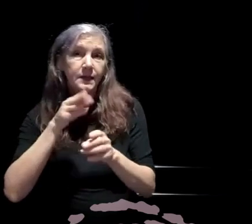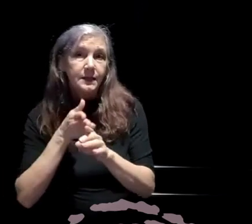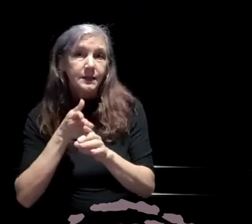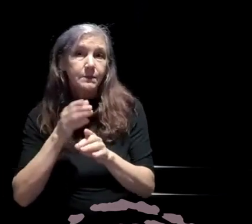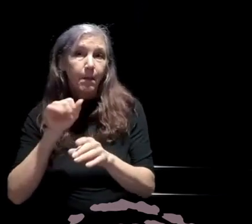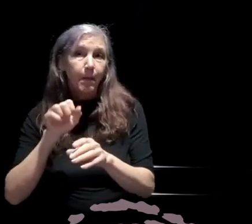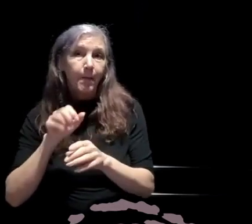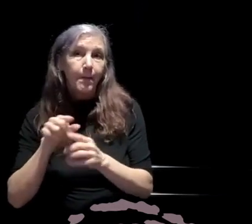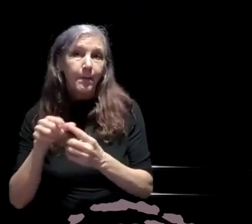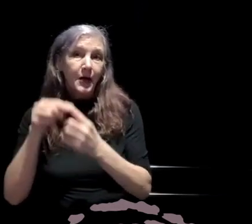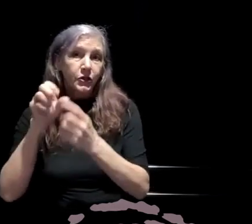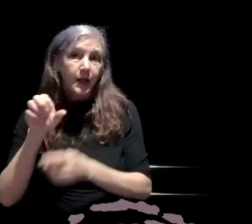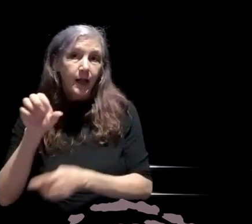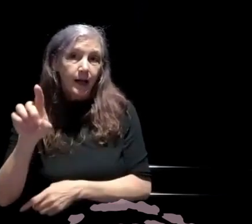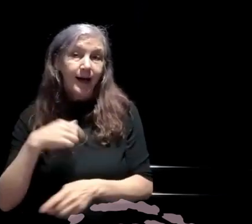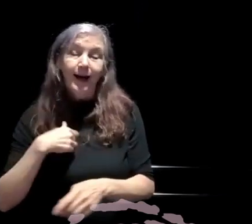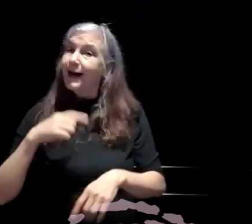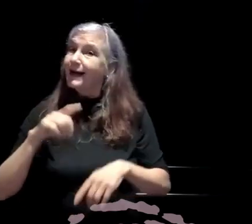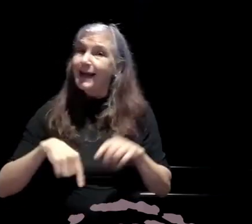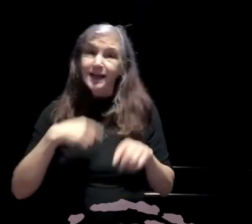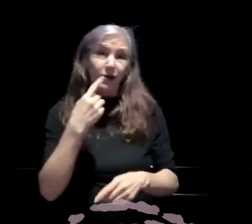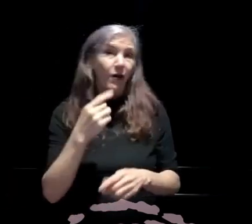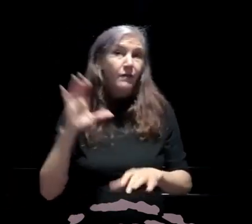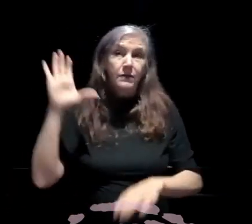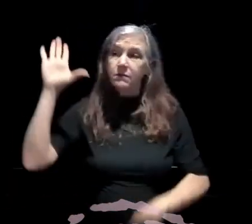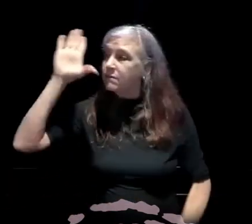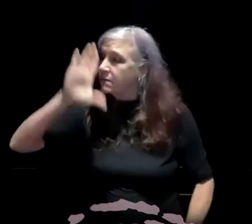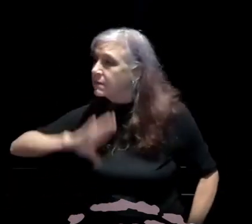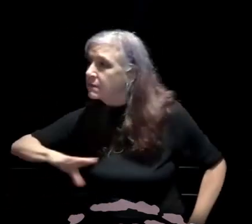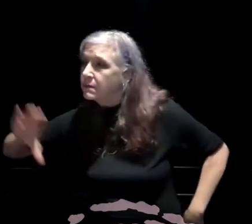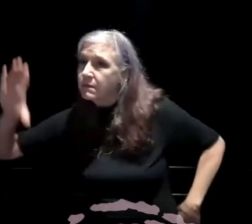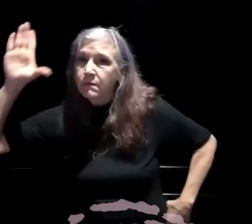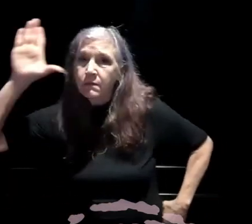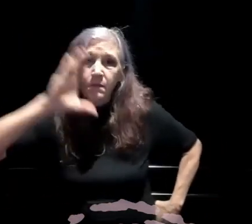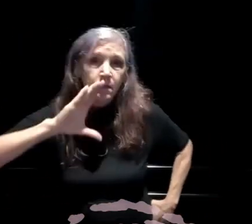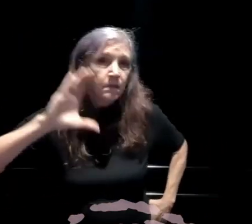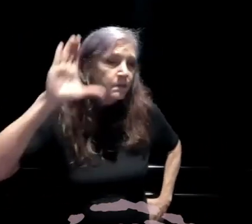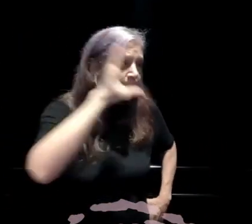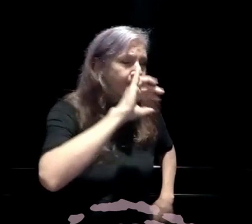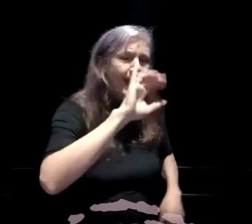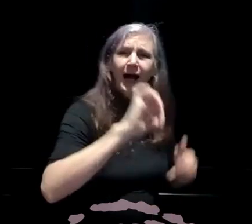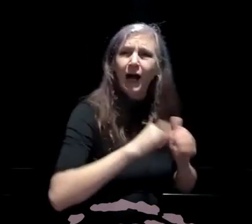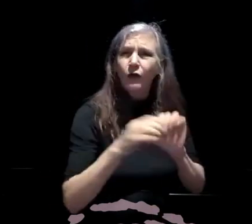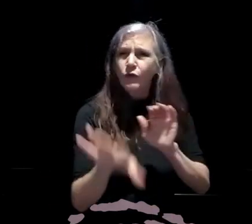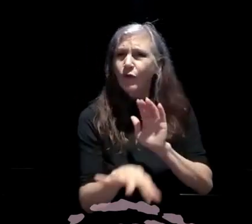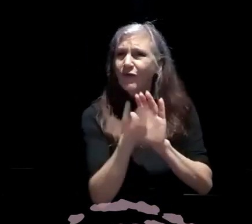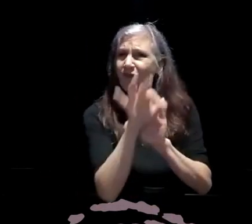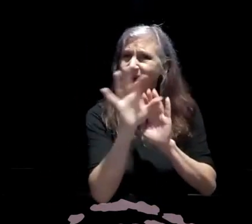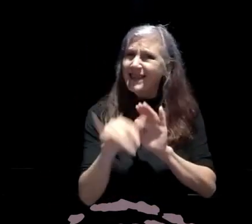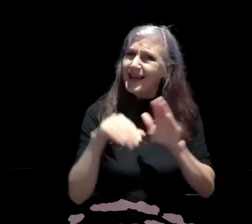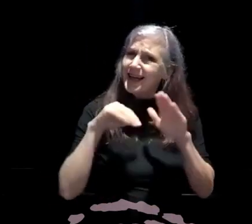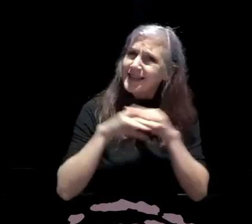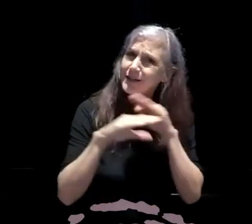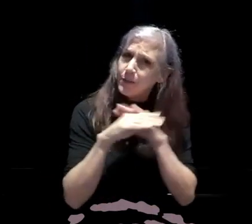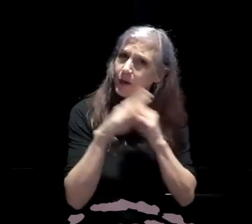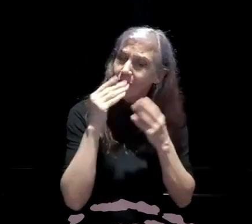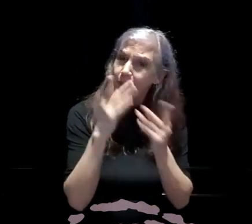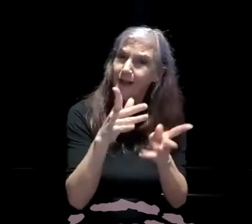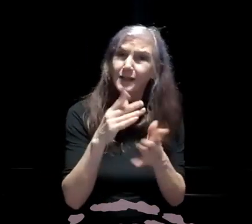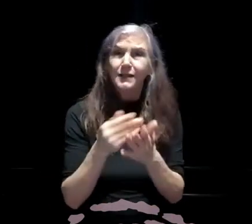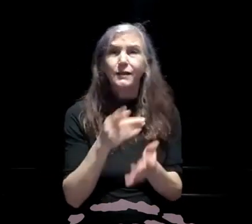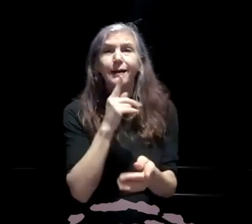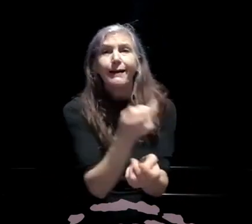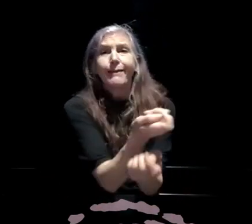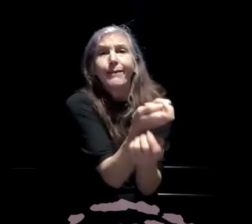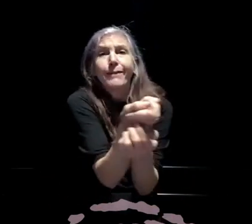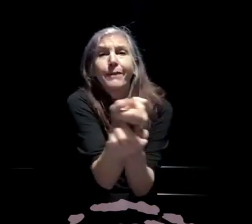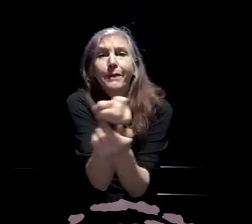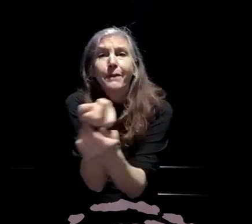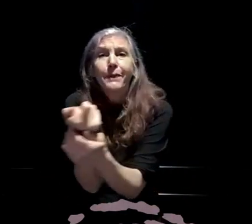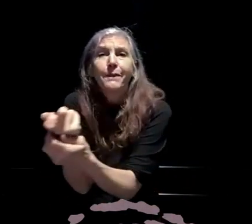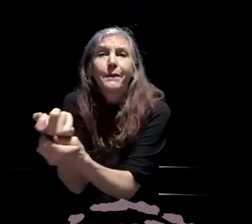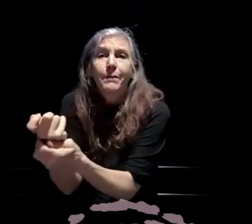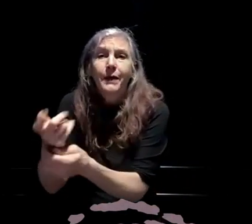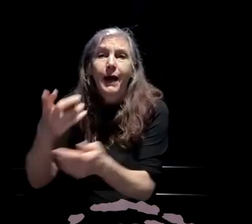I cannot express how long I have searched for resources to make this information accessible to our students. Let me tell you, there is not much out there.